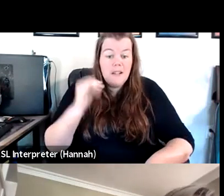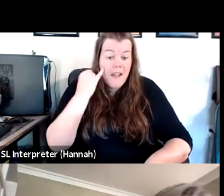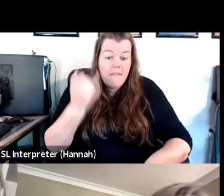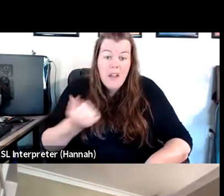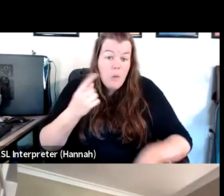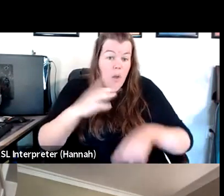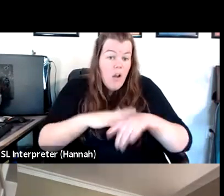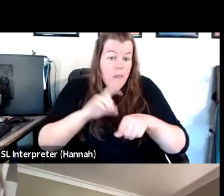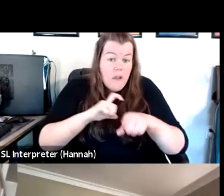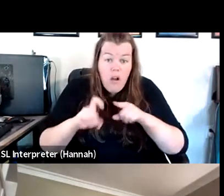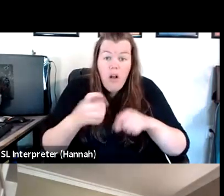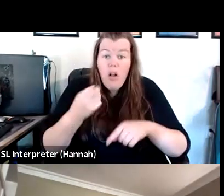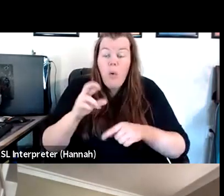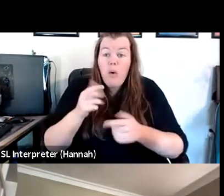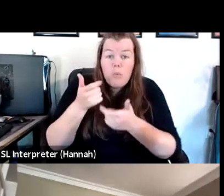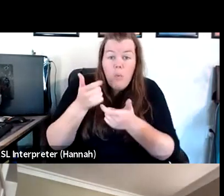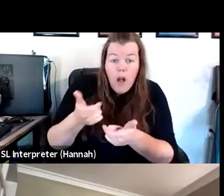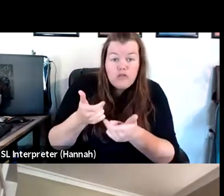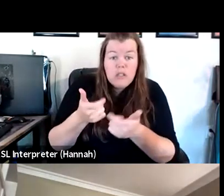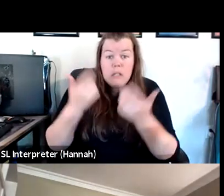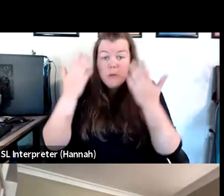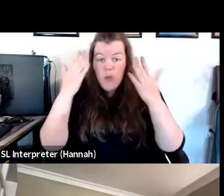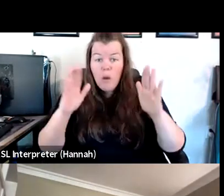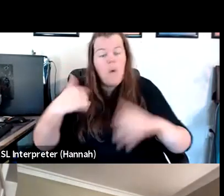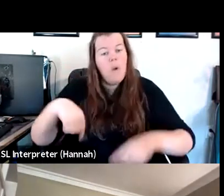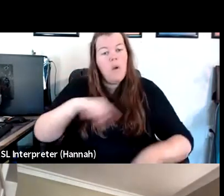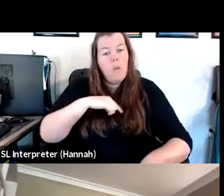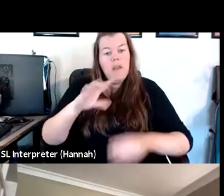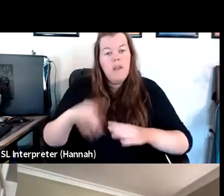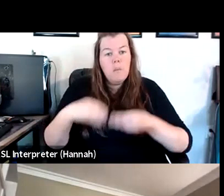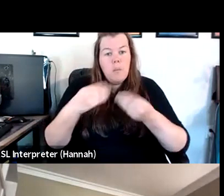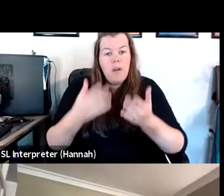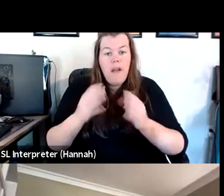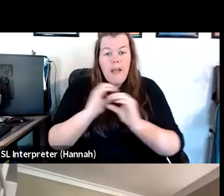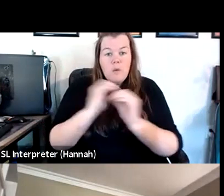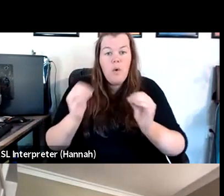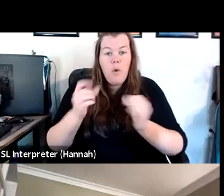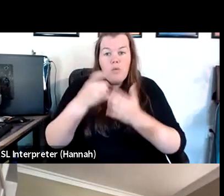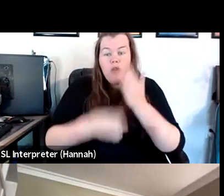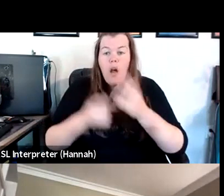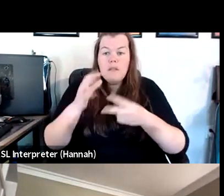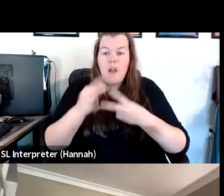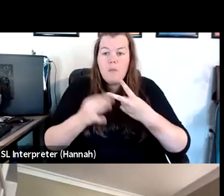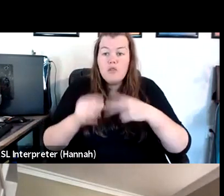be watching this who isn't aware, we do provide uh no cost options counseling to individuals and